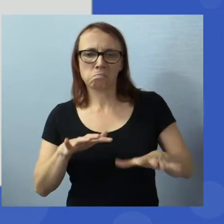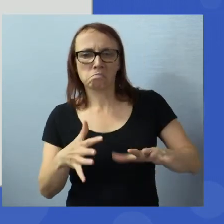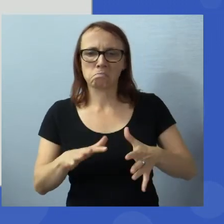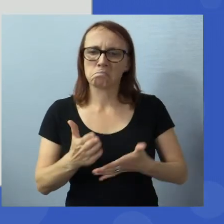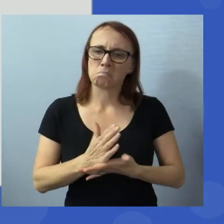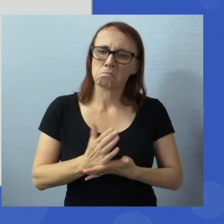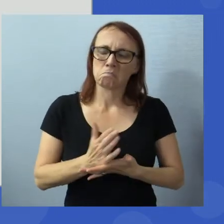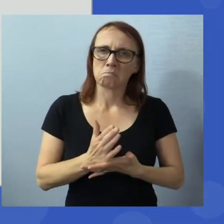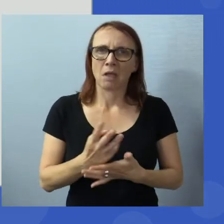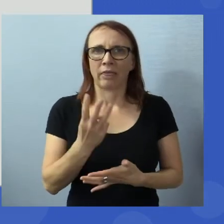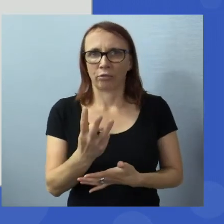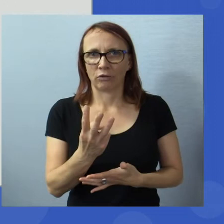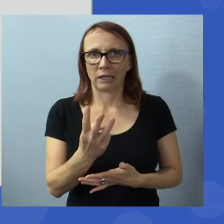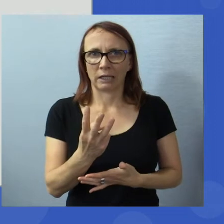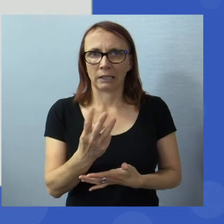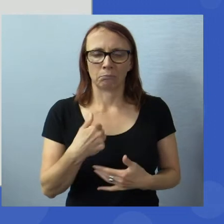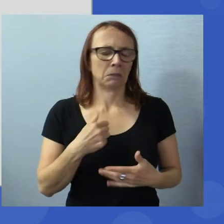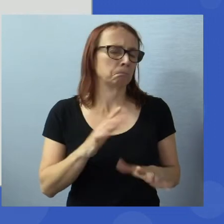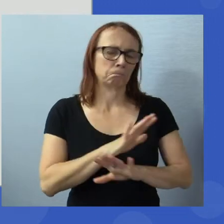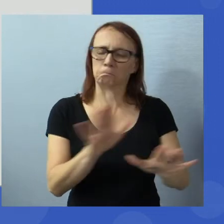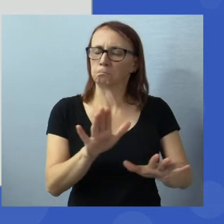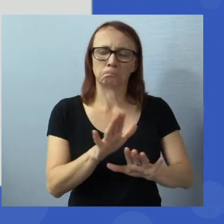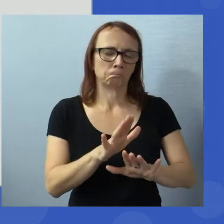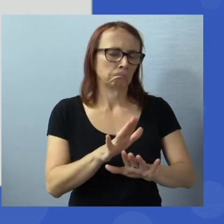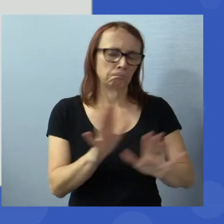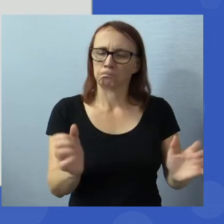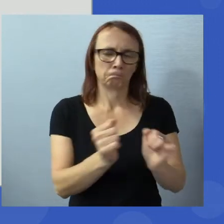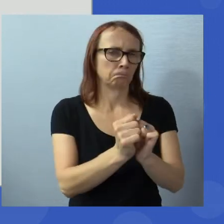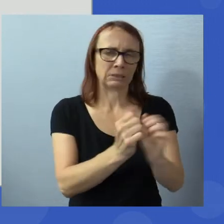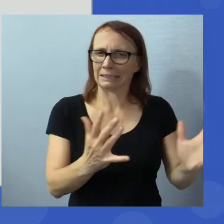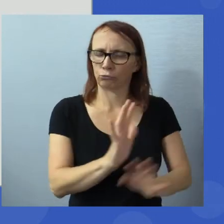go to three and if it's not your statement at all you'll go to one but